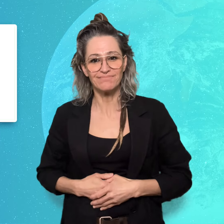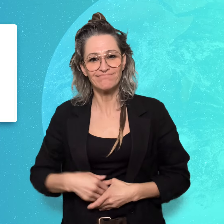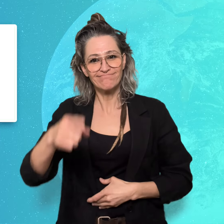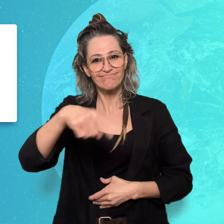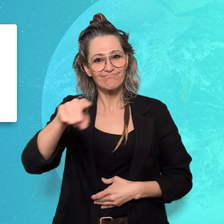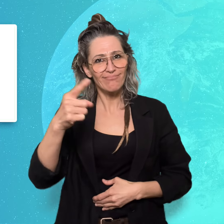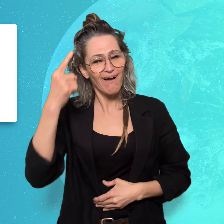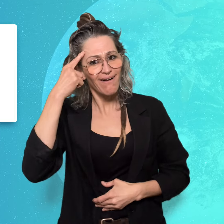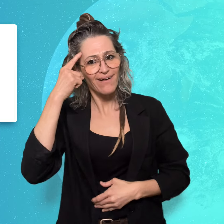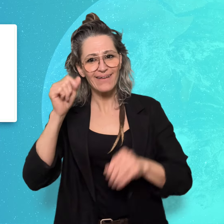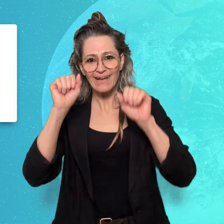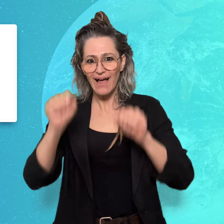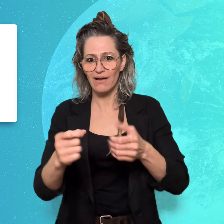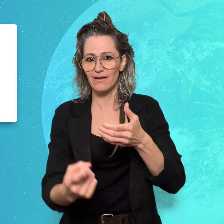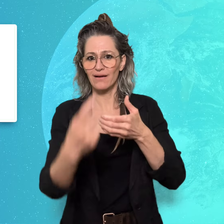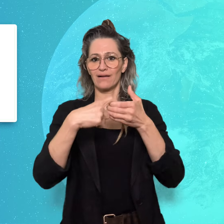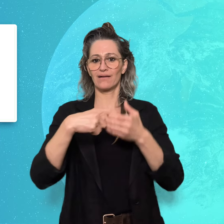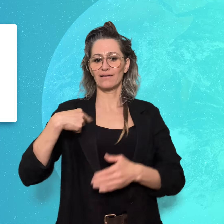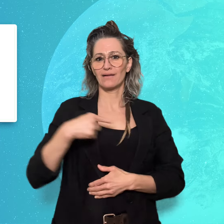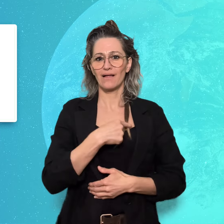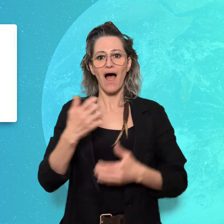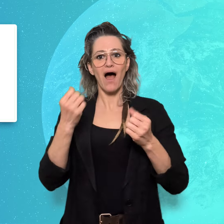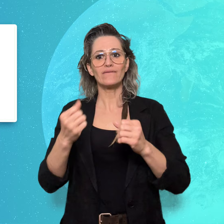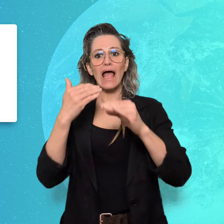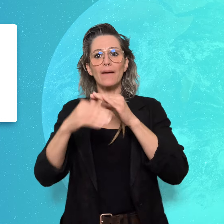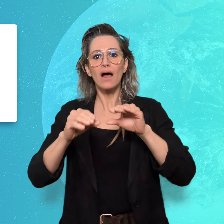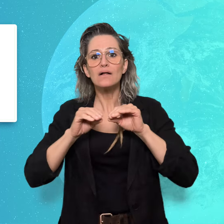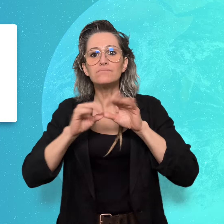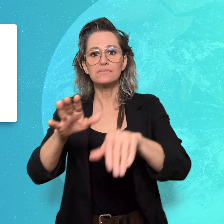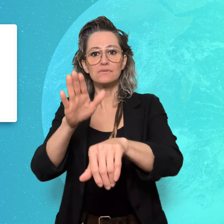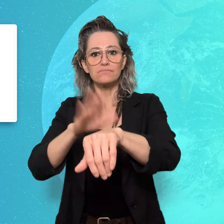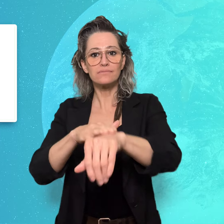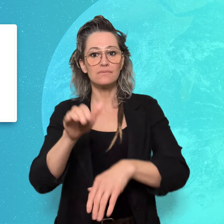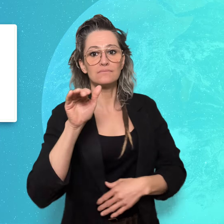Be sure to subscribe to our email newsletter